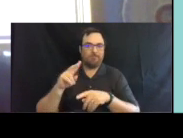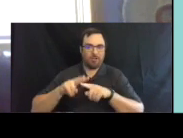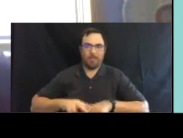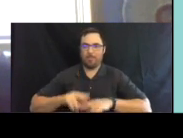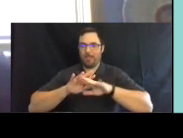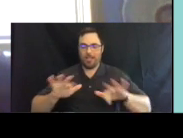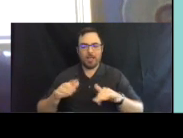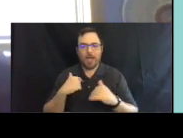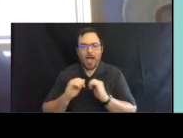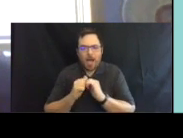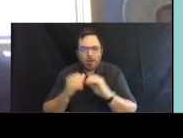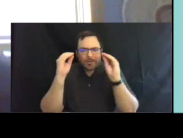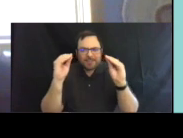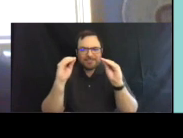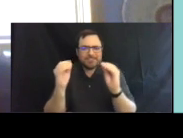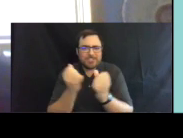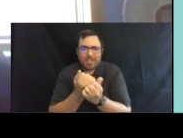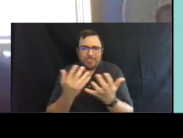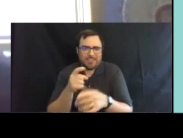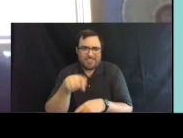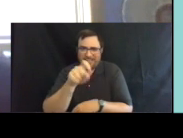every word that this kid needs to know?